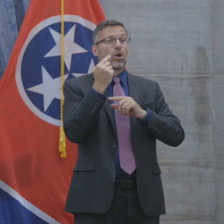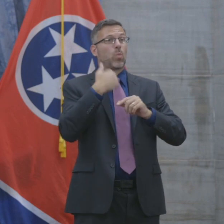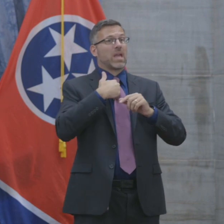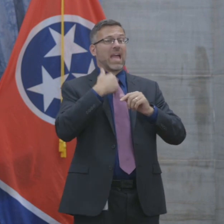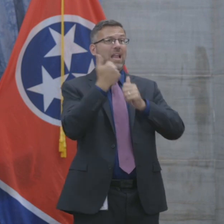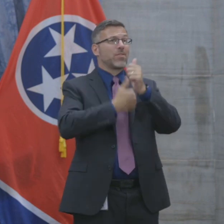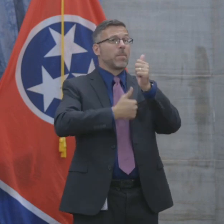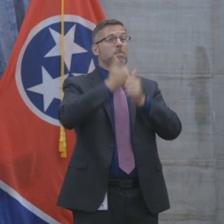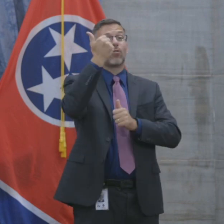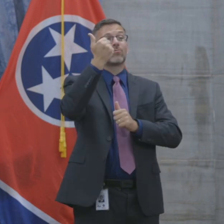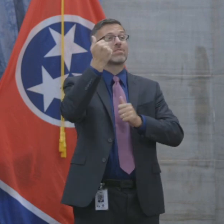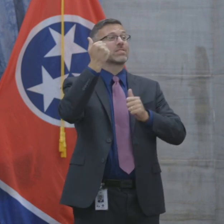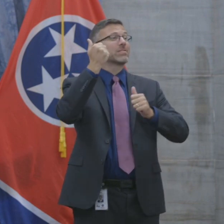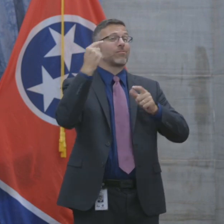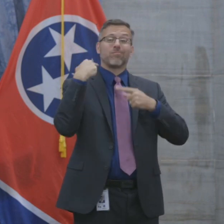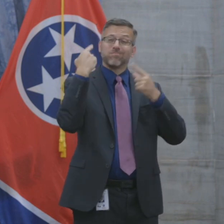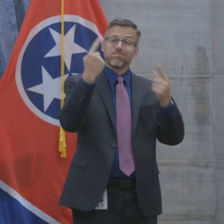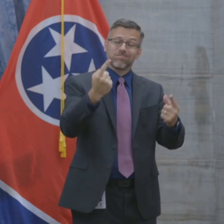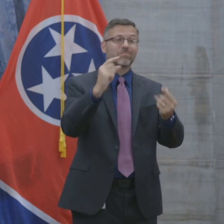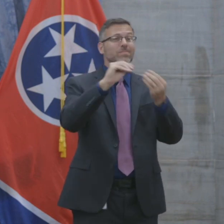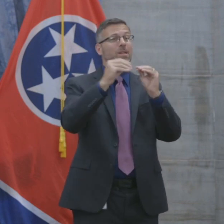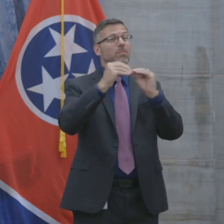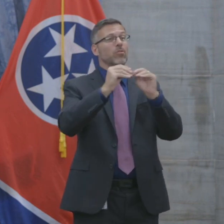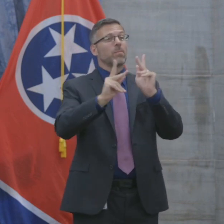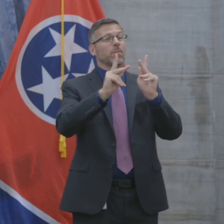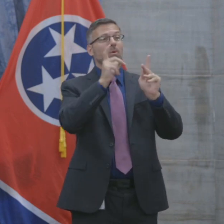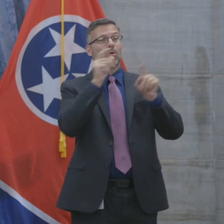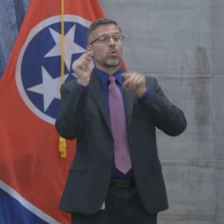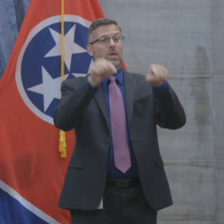working and we need you to continue, stay vigilant. Do